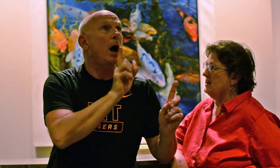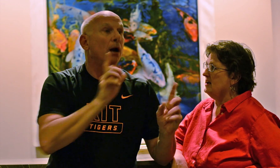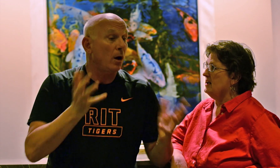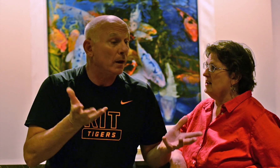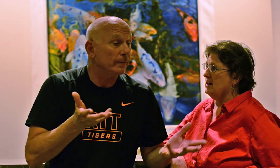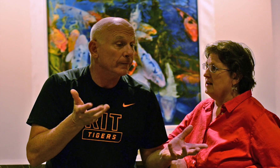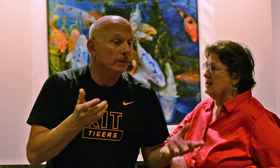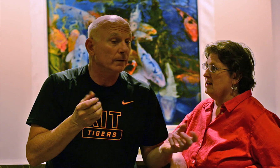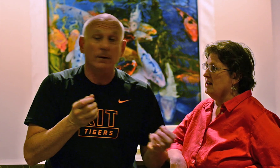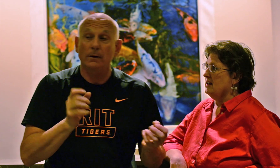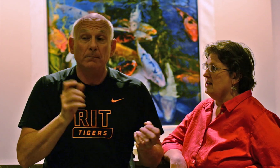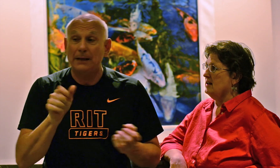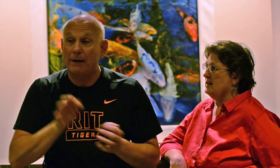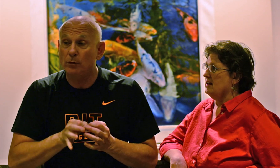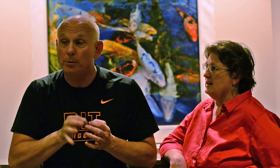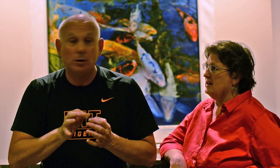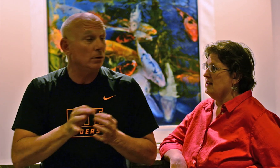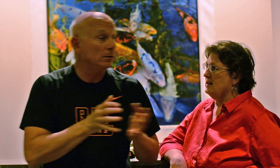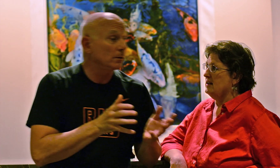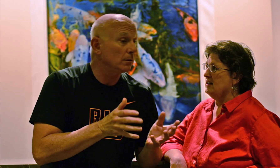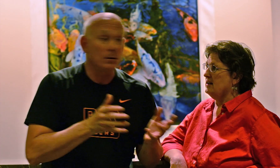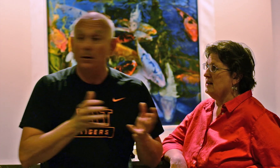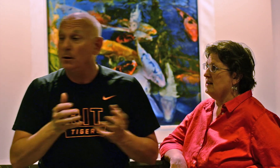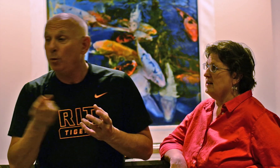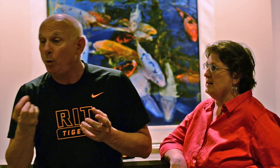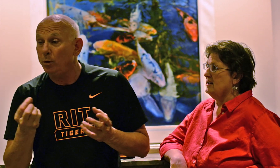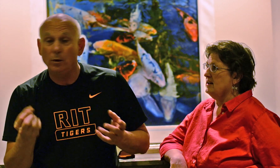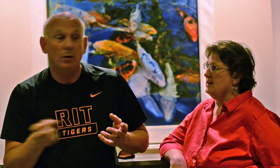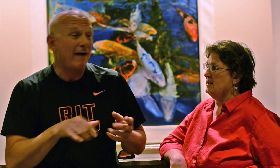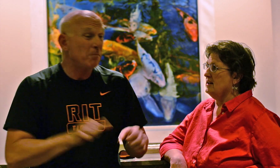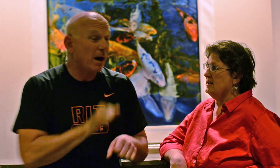[Imitating hearing person] Oh hold on! Just a minute! Wait! [back to himself] Huh? Oh they've got to set up an interpreter, delay the appointment, back and forth